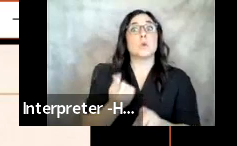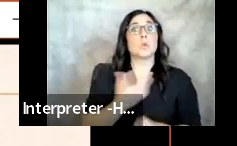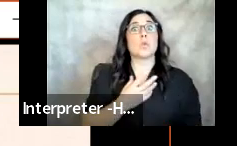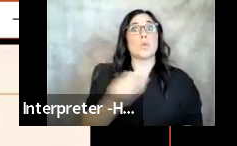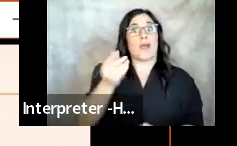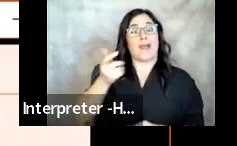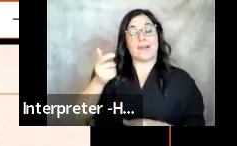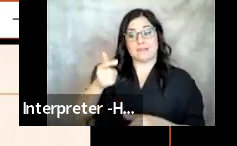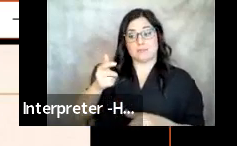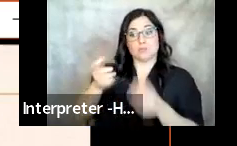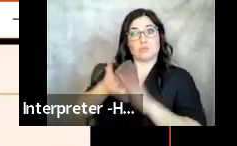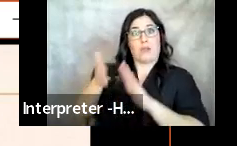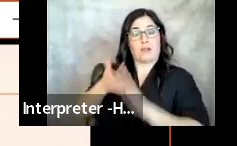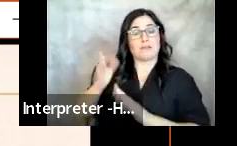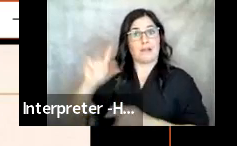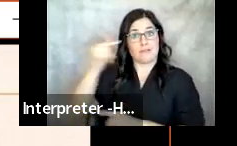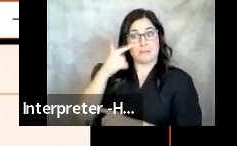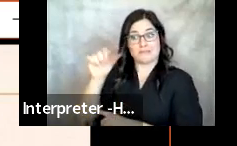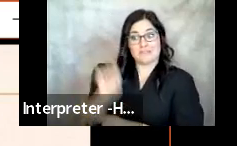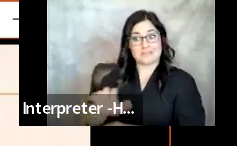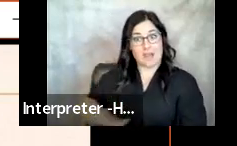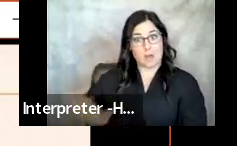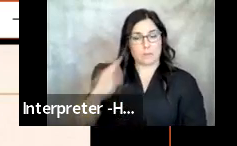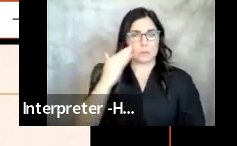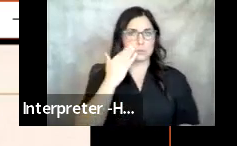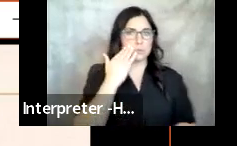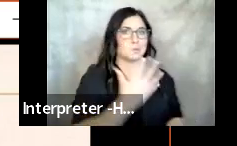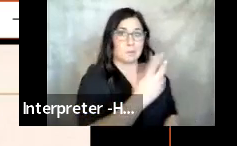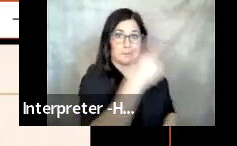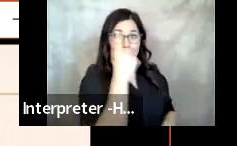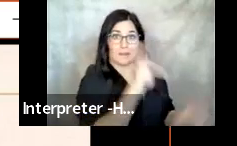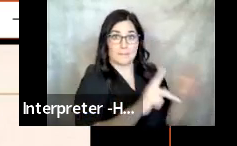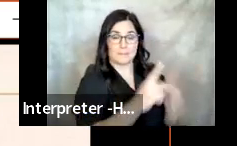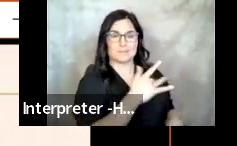Know that black people are typically very poor.